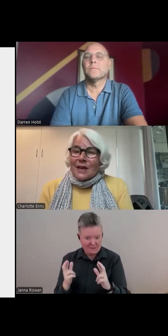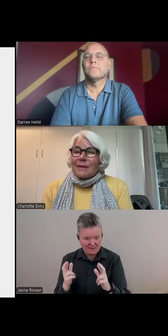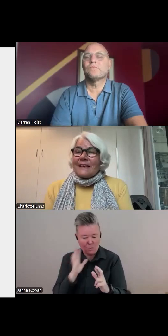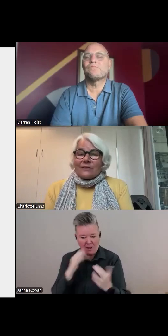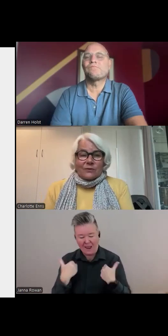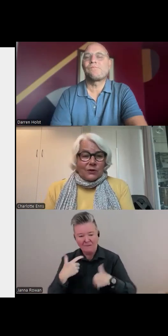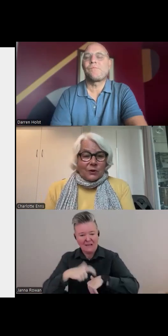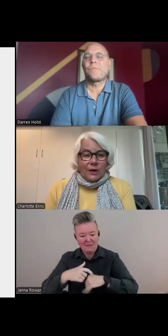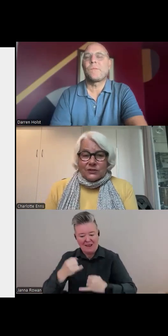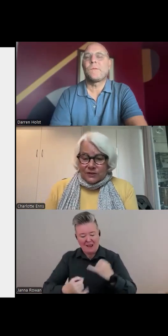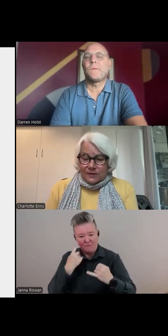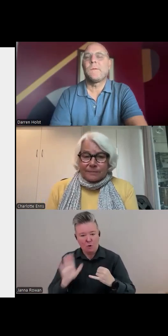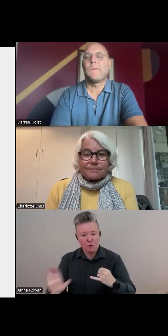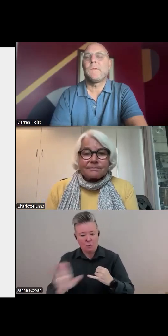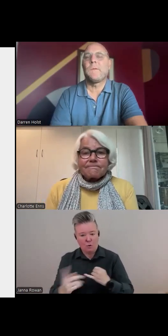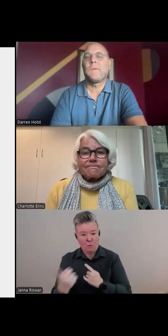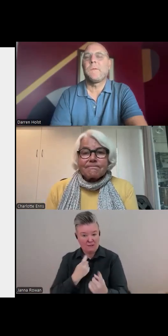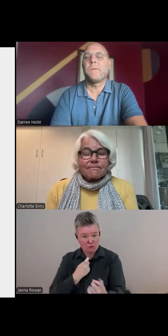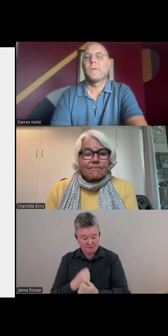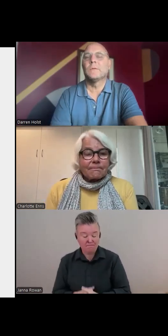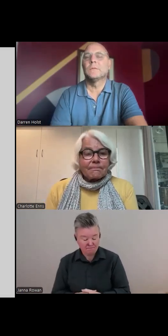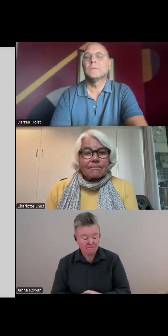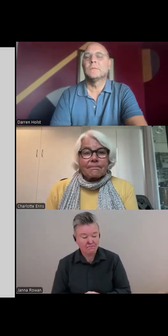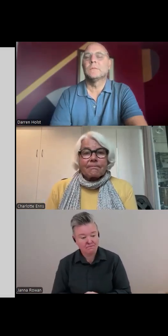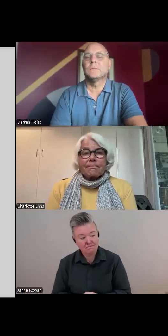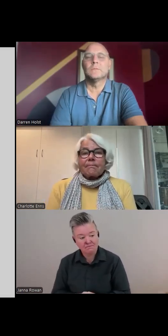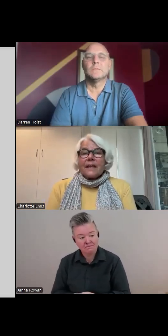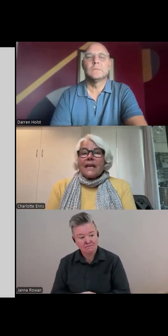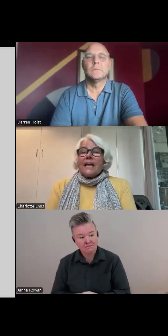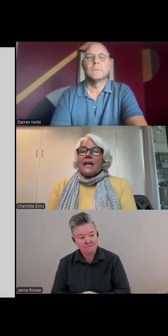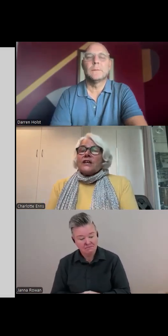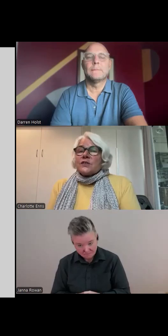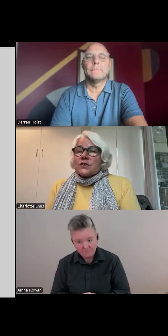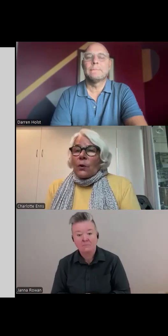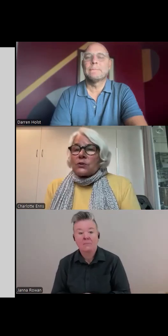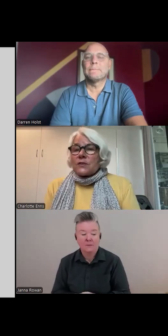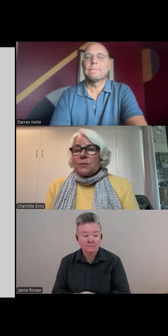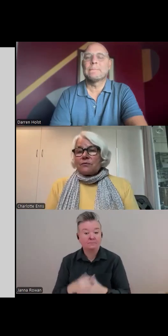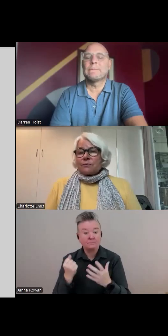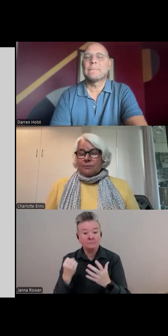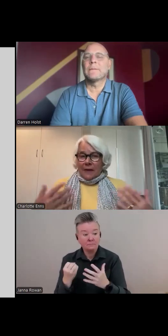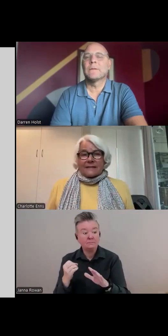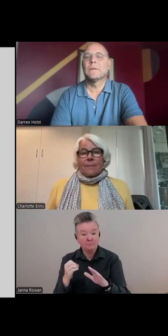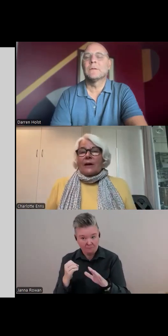at the end for your questions. So, just as a background,